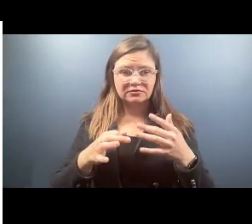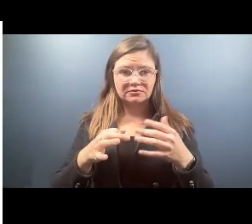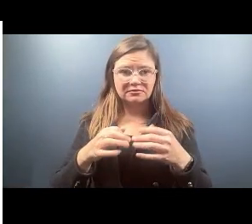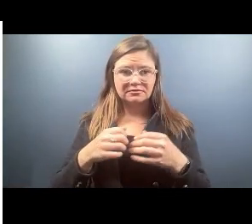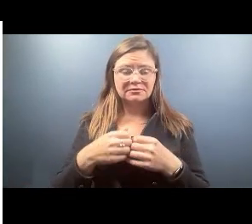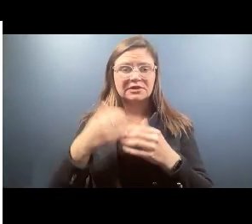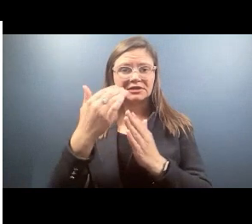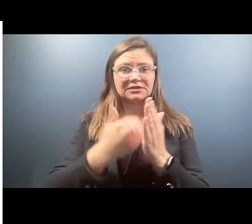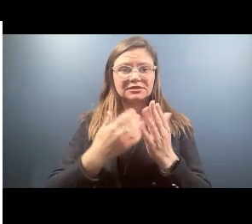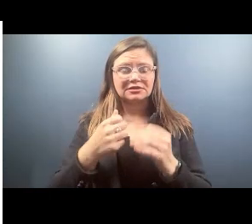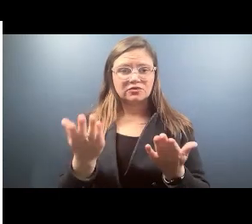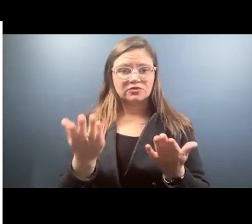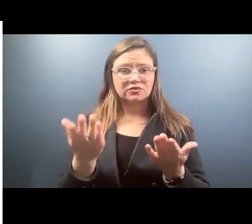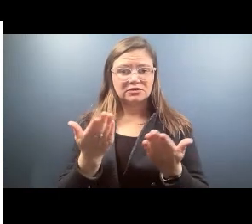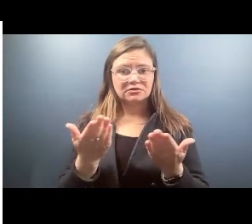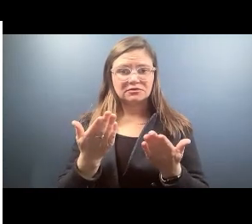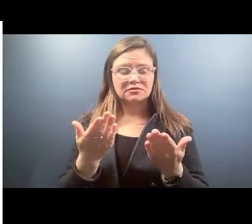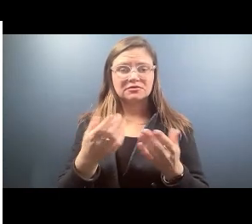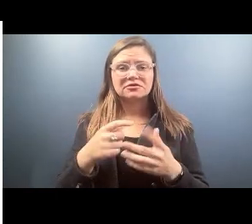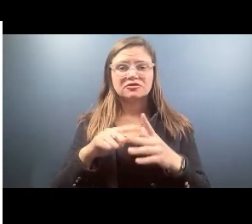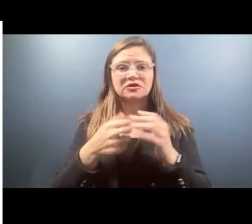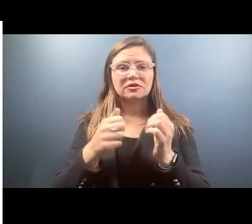and I've listed a few here, starting with policy and planning.